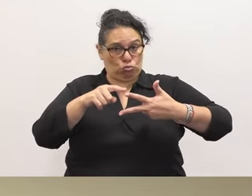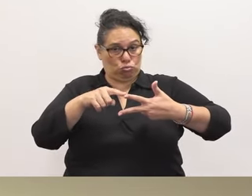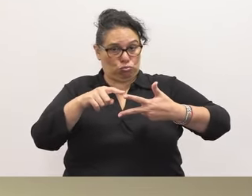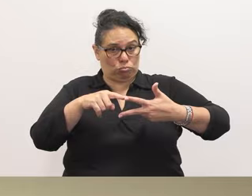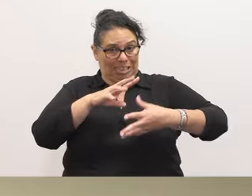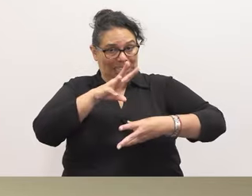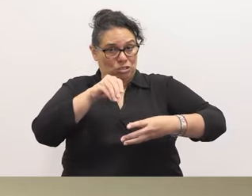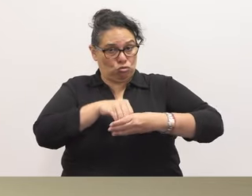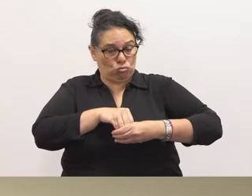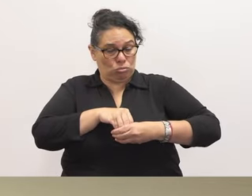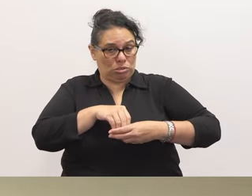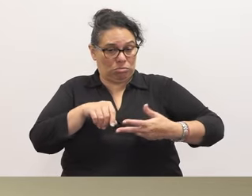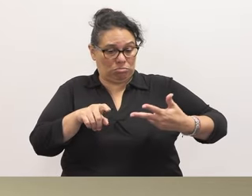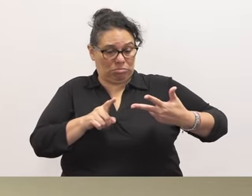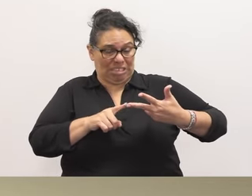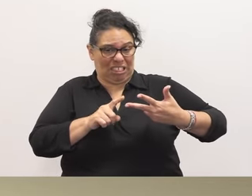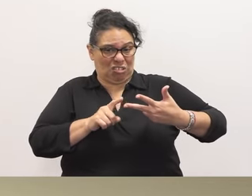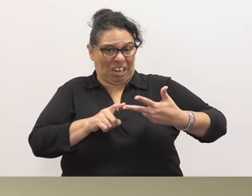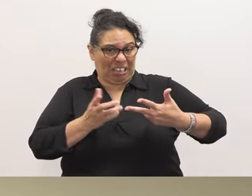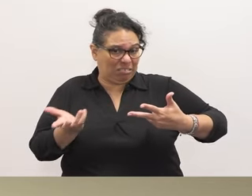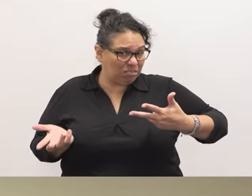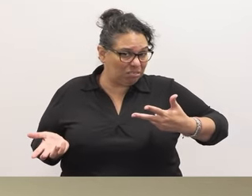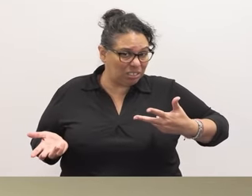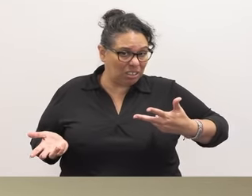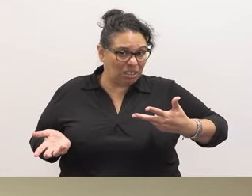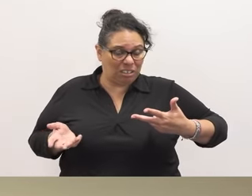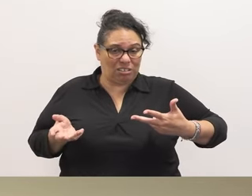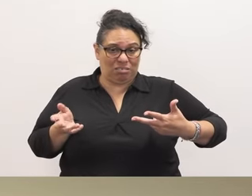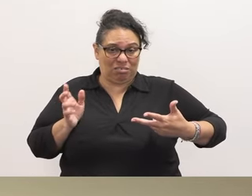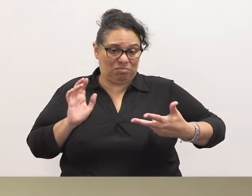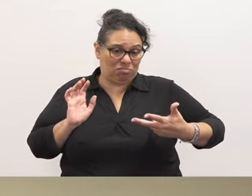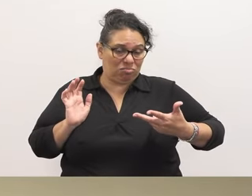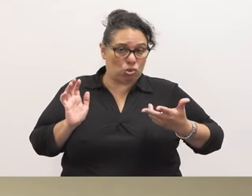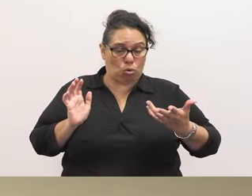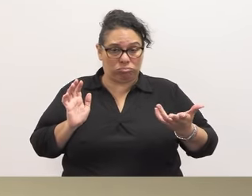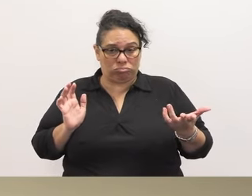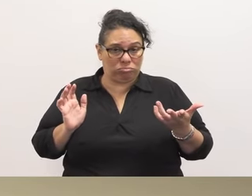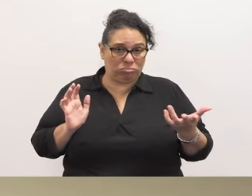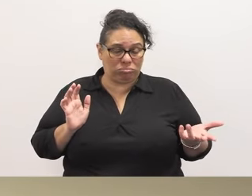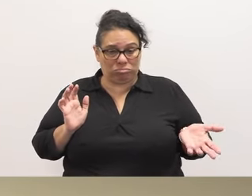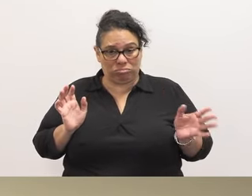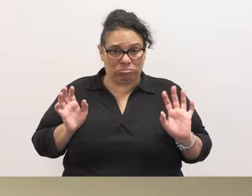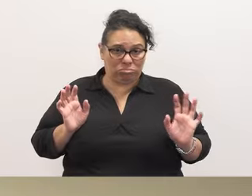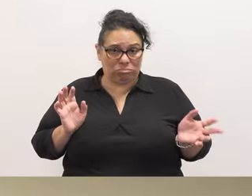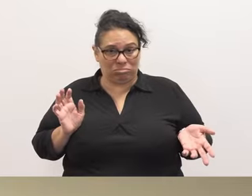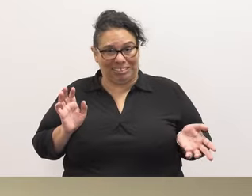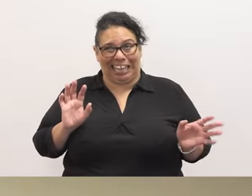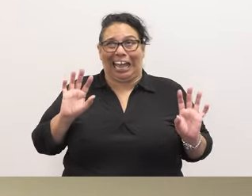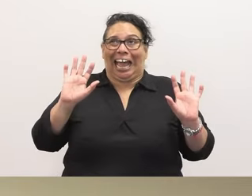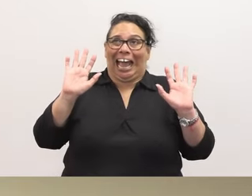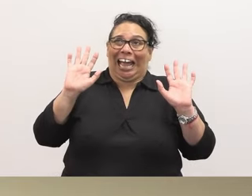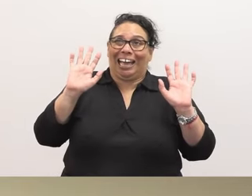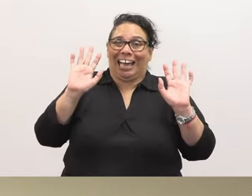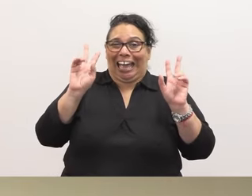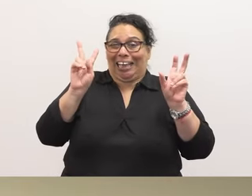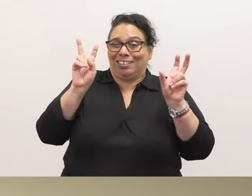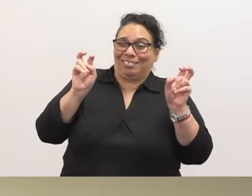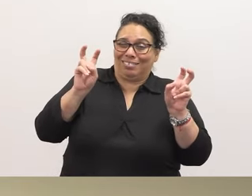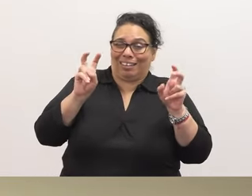So that is a kind of a sort of way of combining them is that the data inherent in goal three